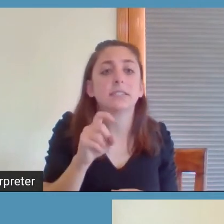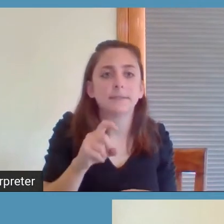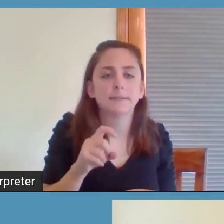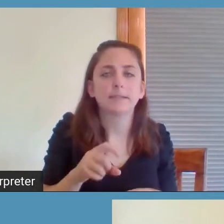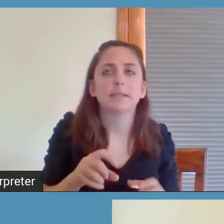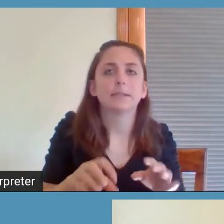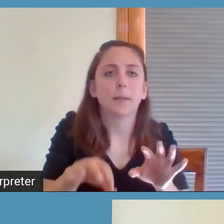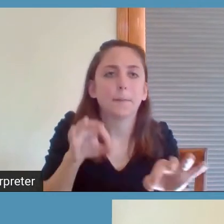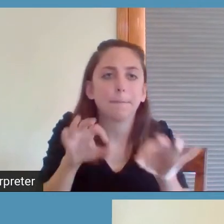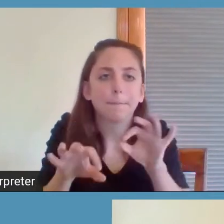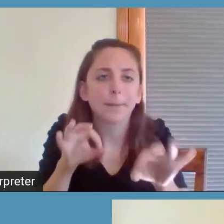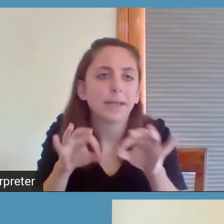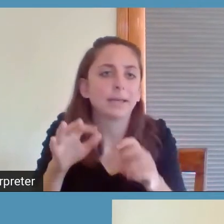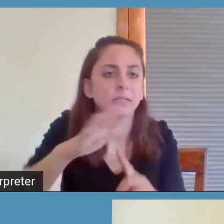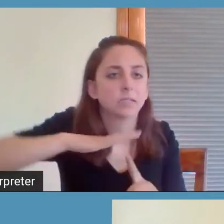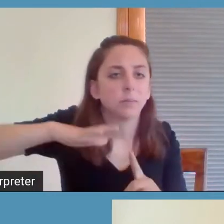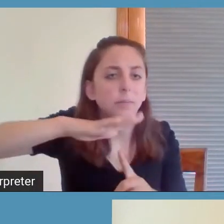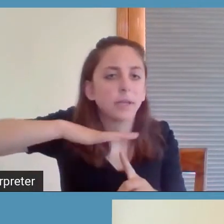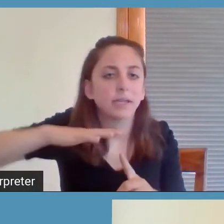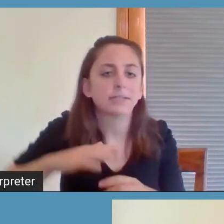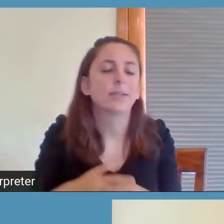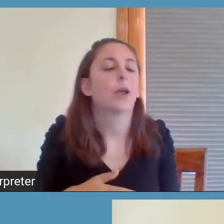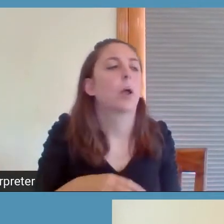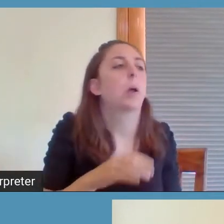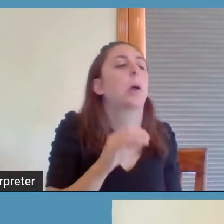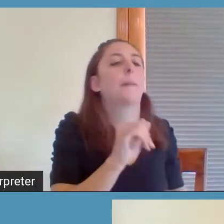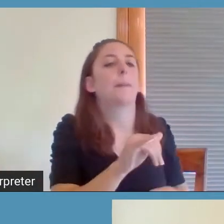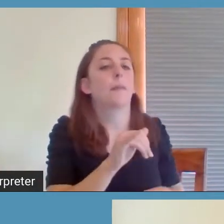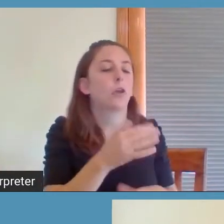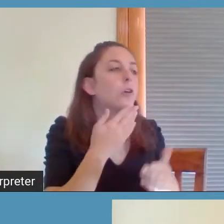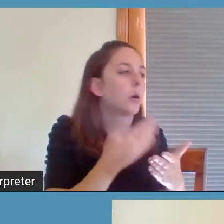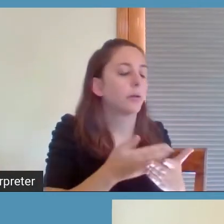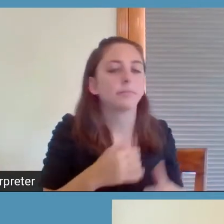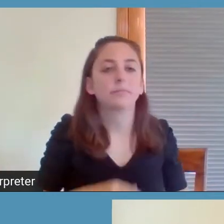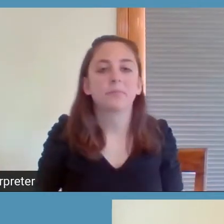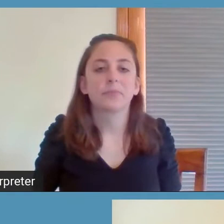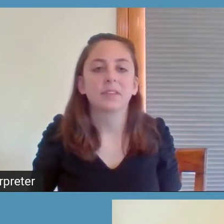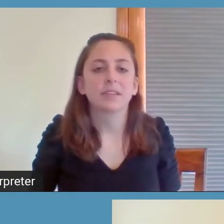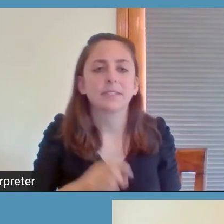say okay this is a good space this is a good space it um and i had to you know be able to